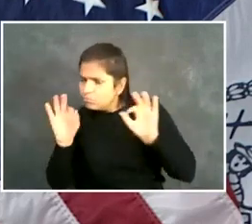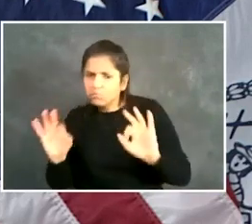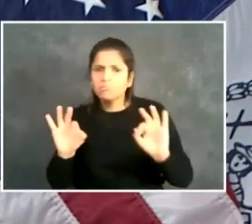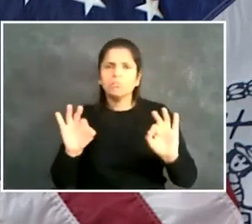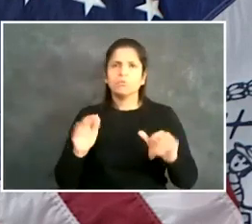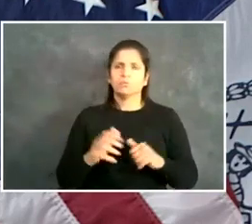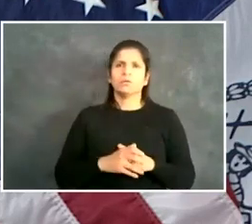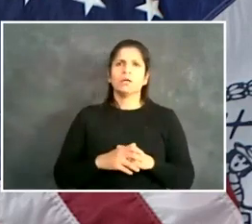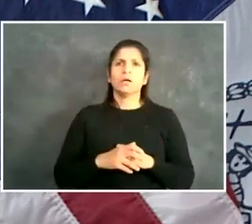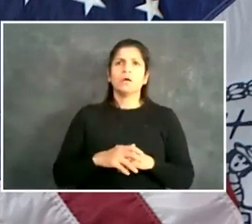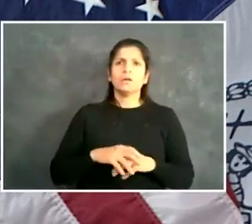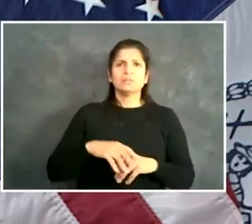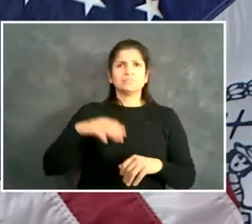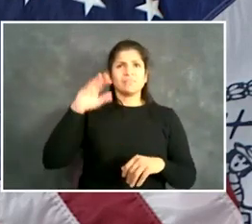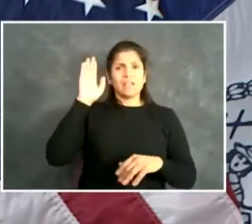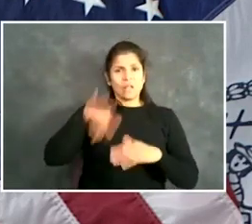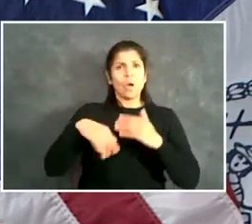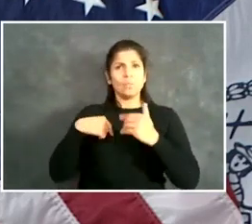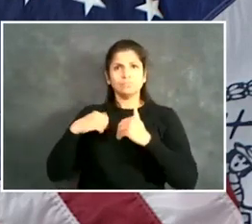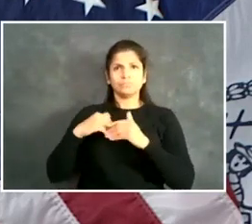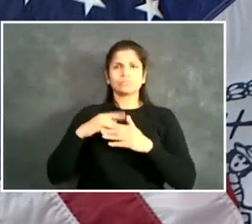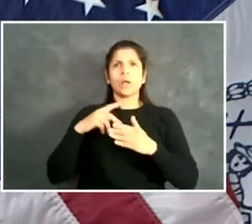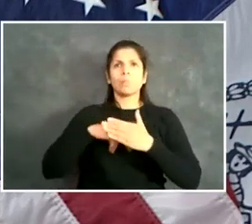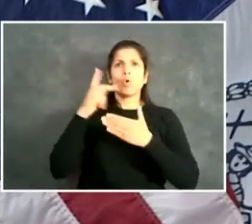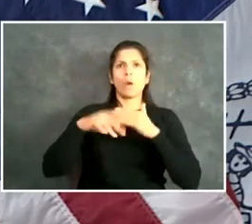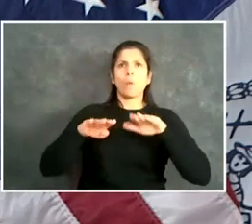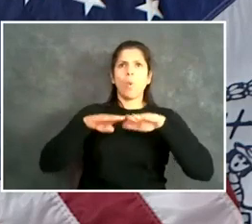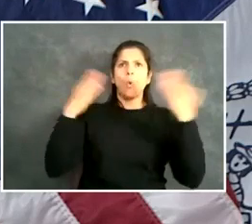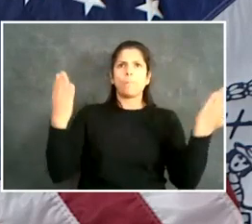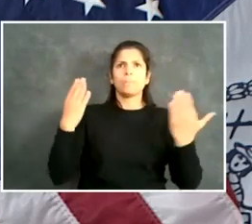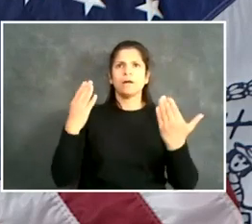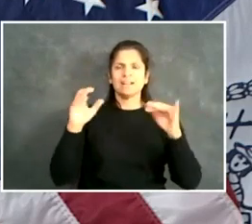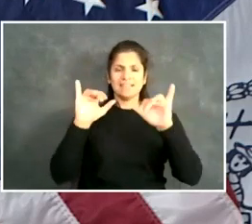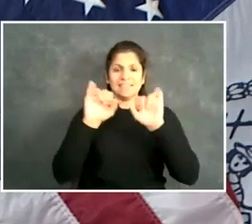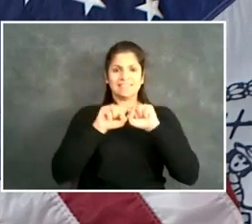FOUNDATIONS TO PROVIDE DIRECT SUPPORT TO UNDOCUMENTED FOLKS